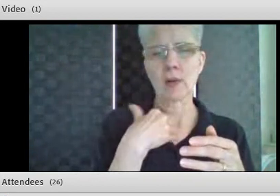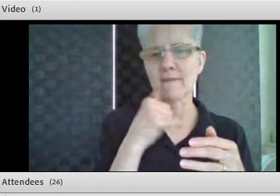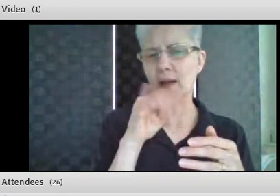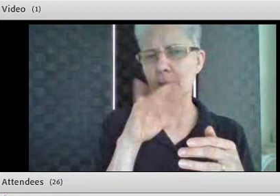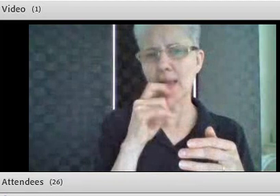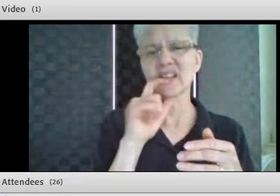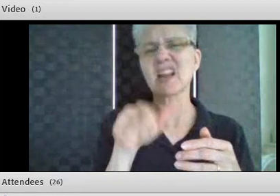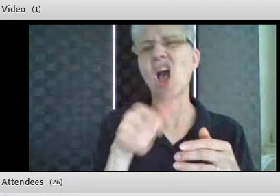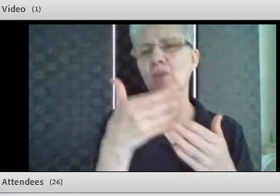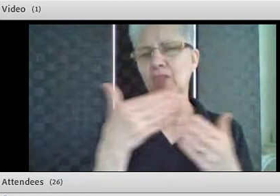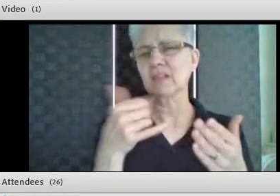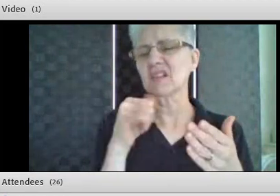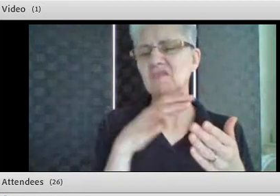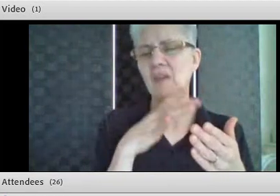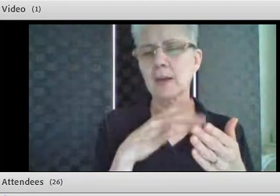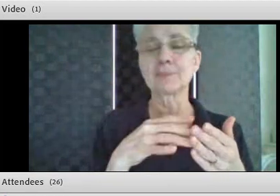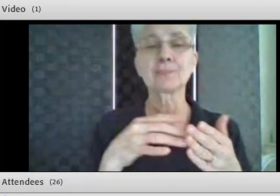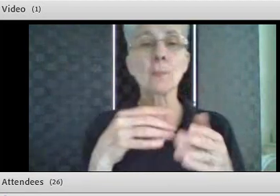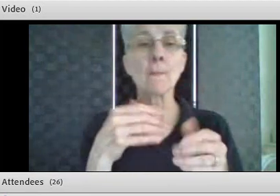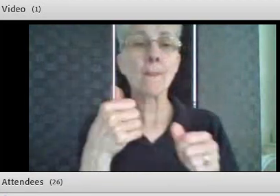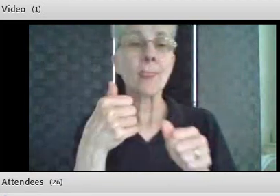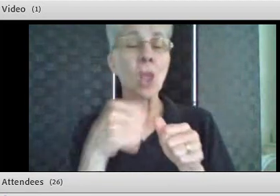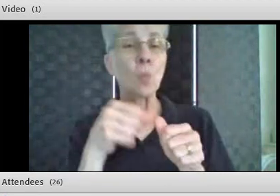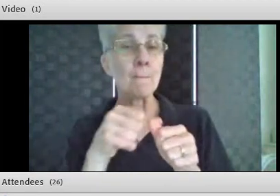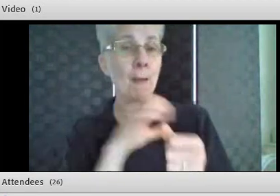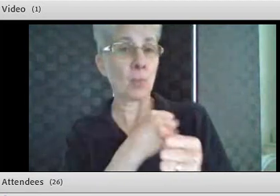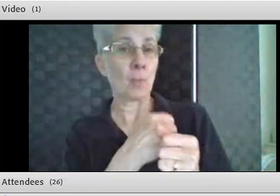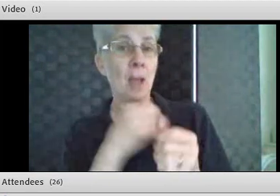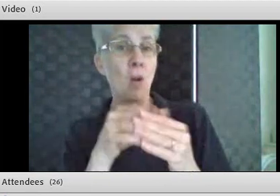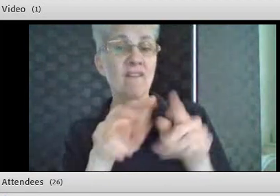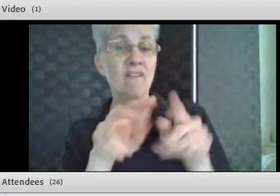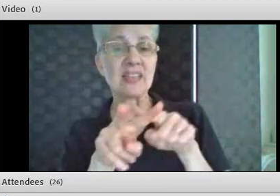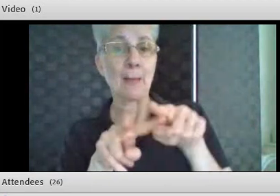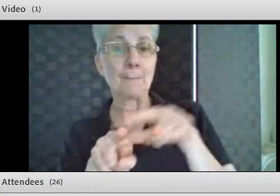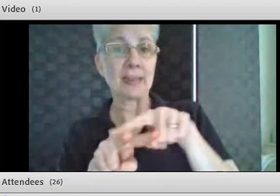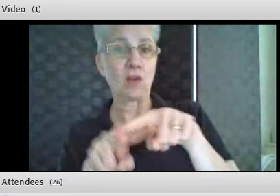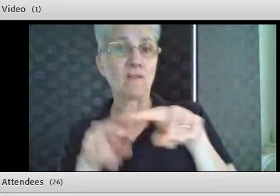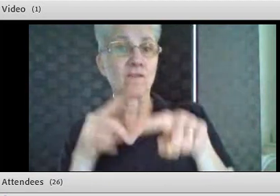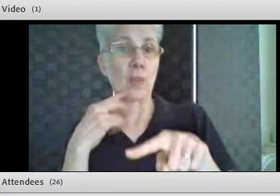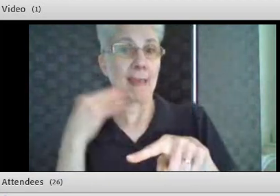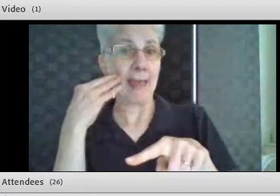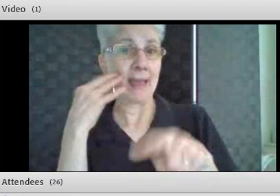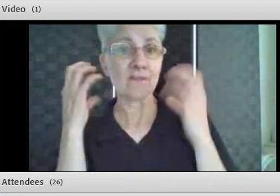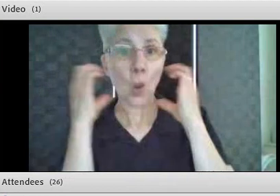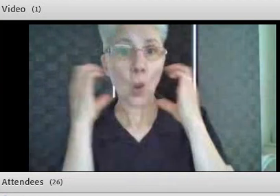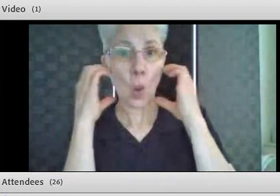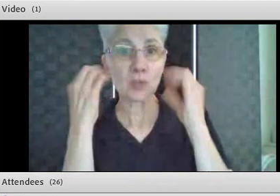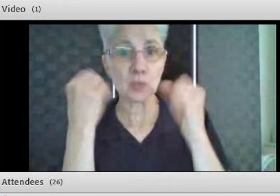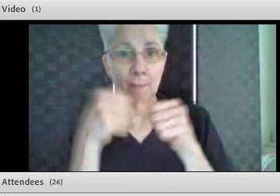Garage Band works best with iPads, but there are other apps you can use like Soundtrap if you don't have iPads.